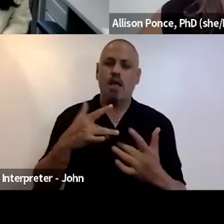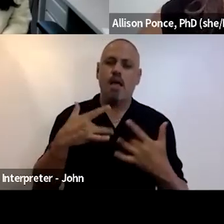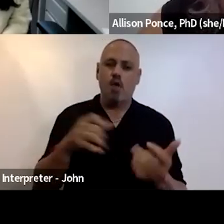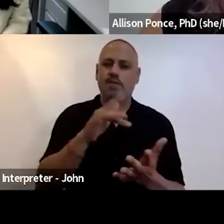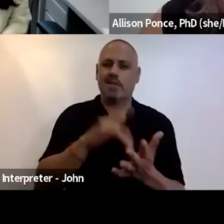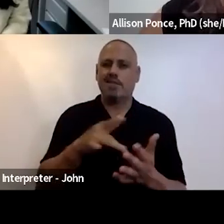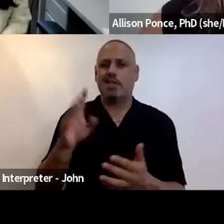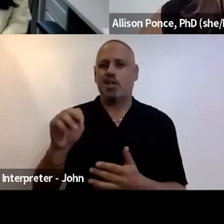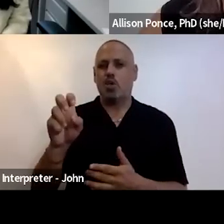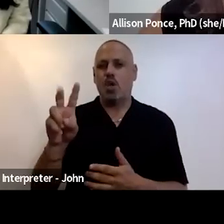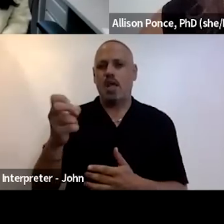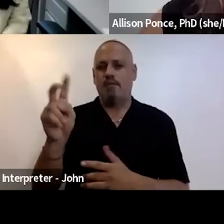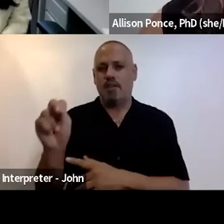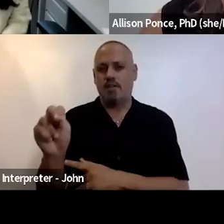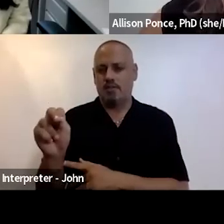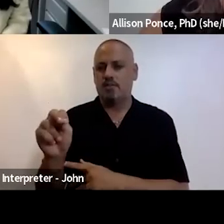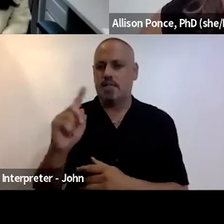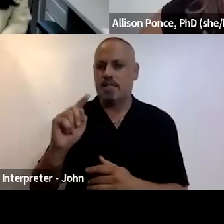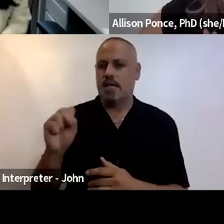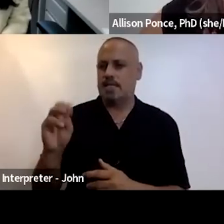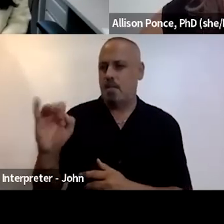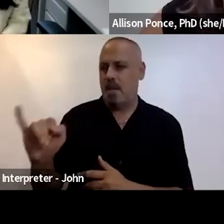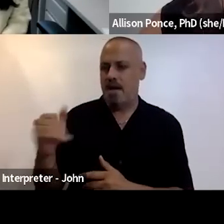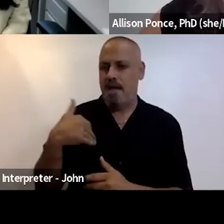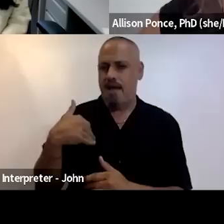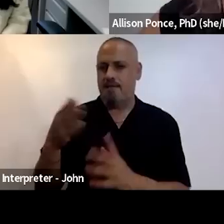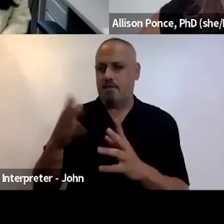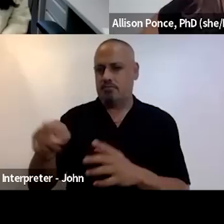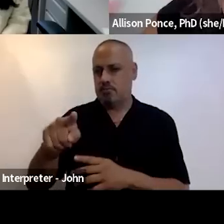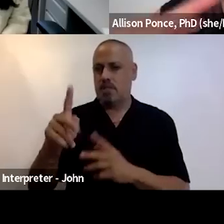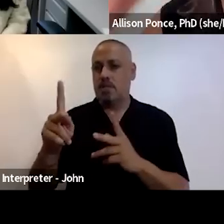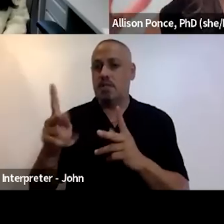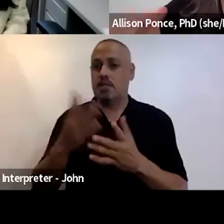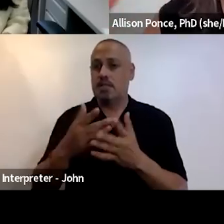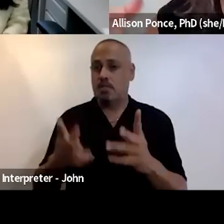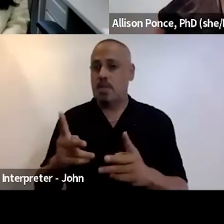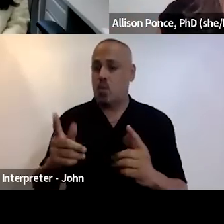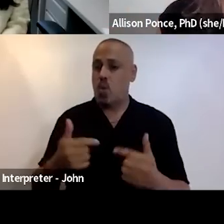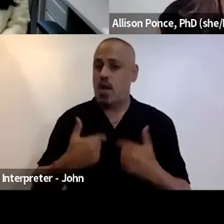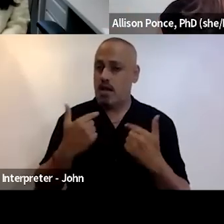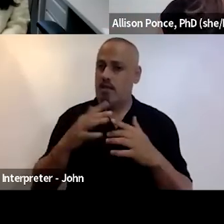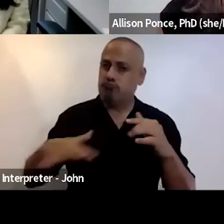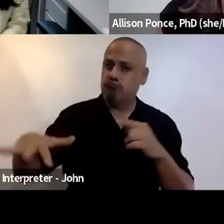serves individuals who have serious mental illness, several thousand people a year who live in and around New Haven.